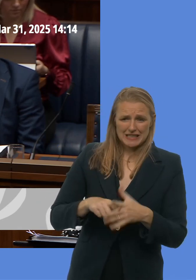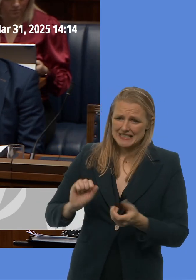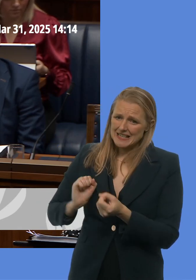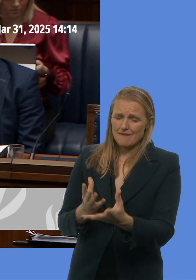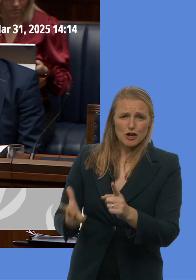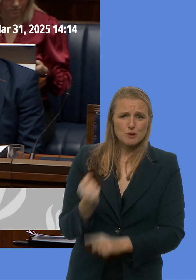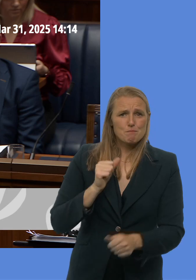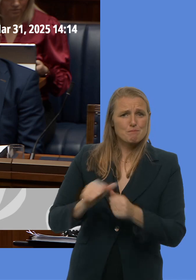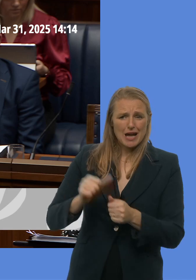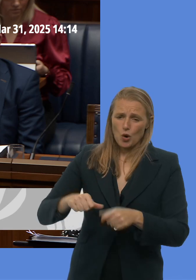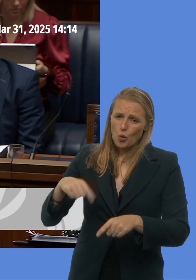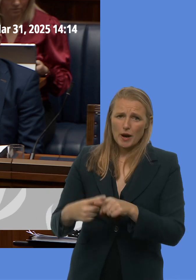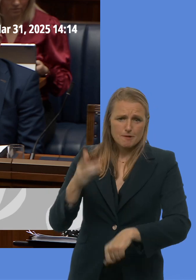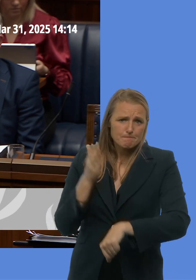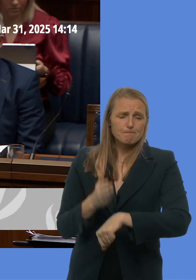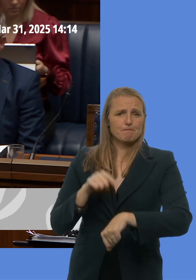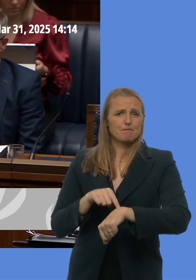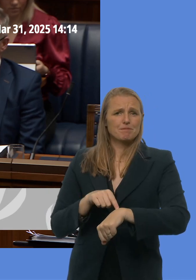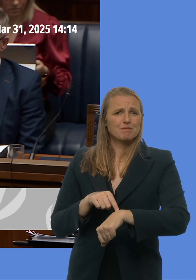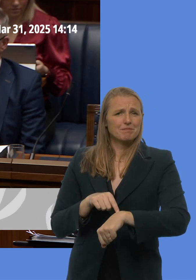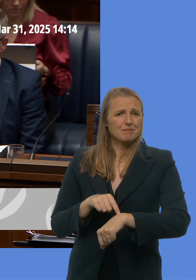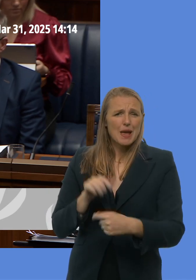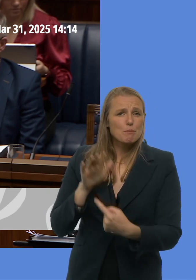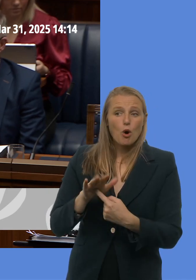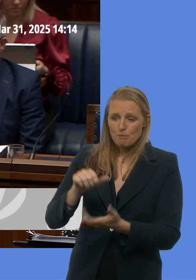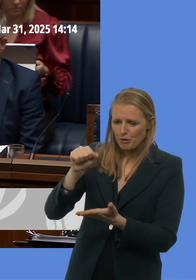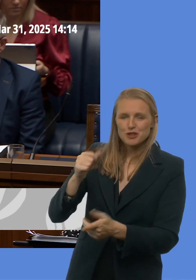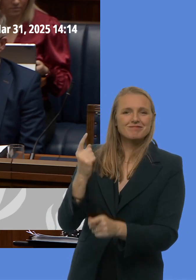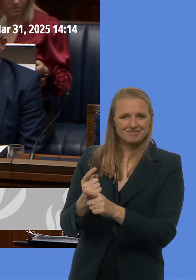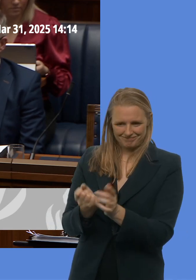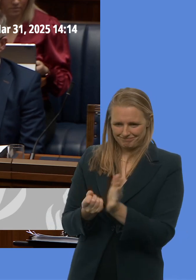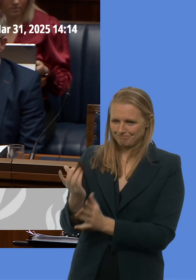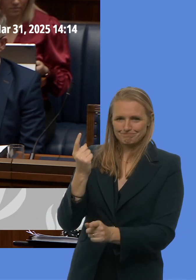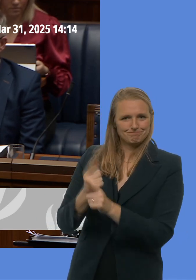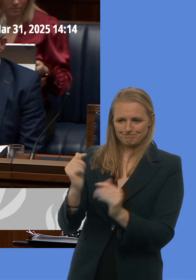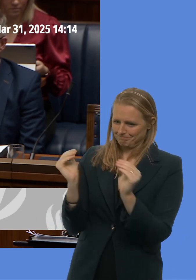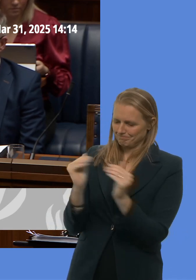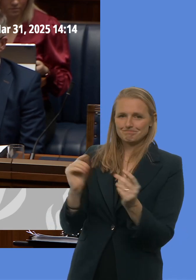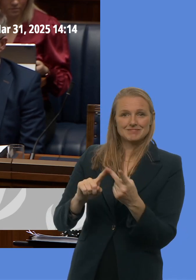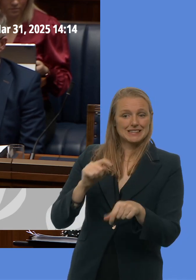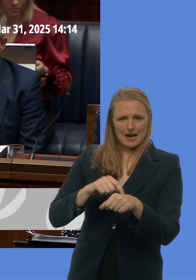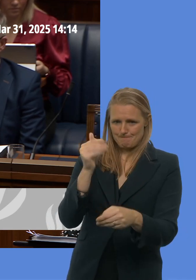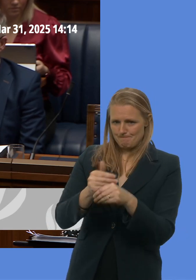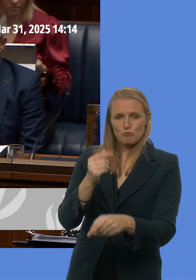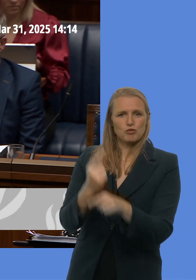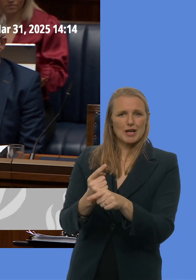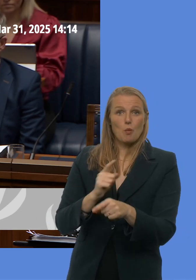How can we make sure, insofar as possible, that they hit budget and they hit time frame? Of course, that enables us to do more with the capital budget that we have.